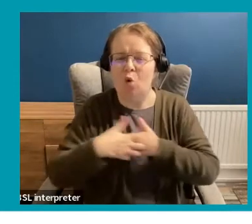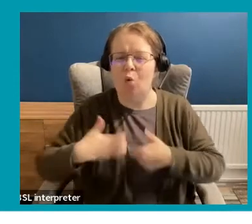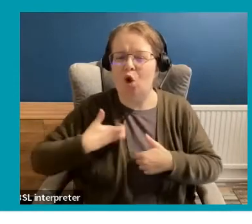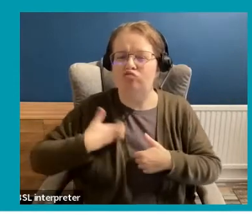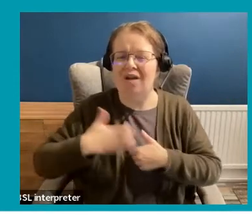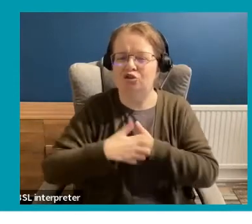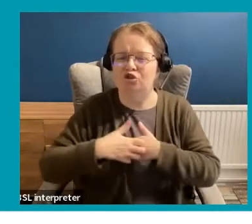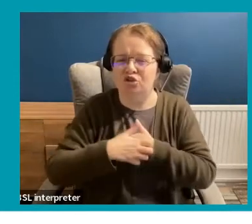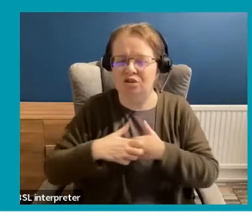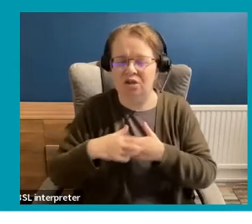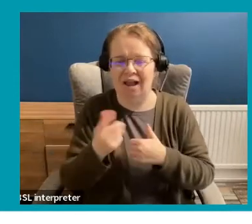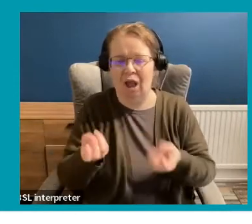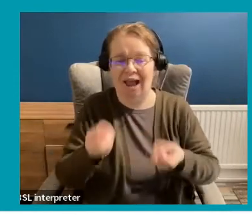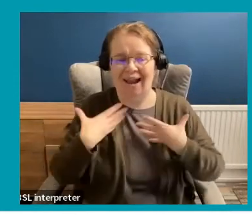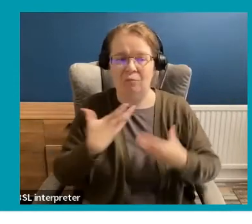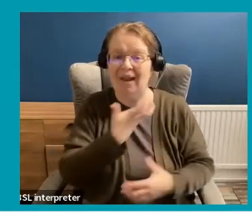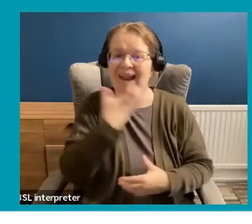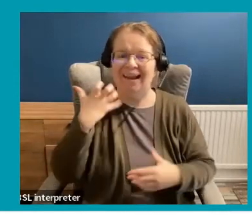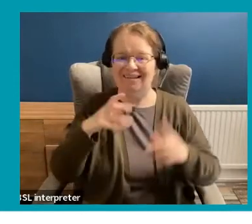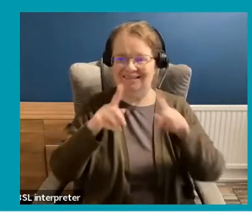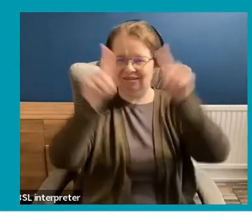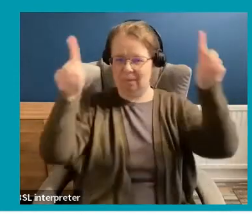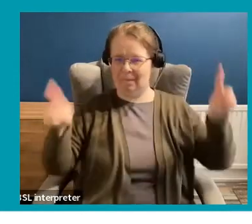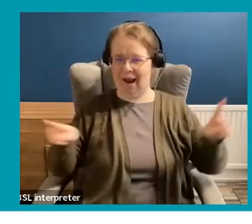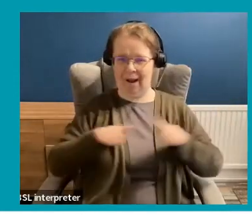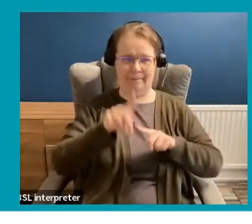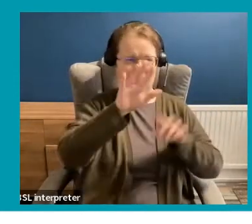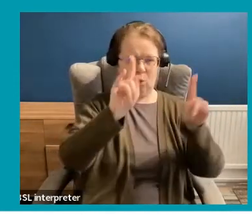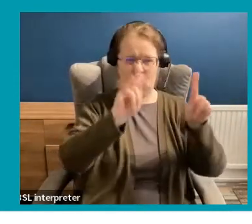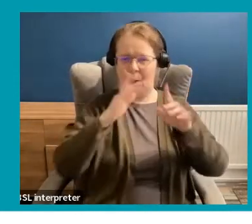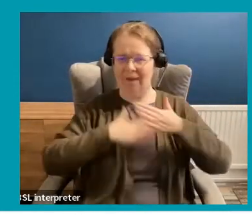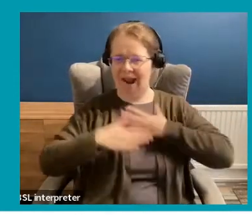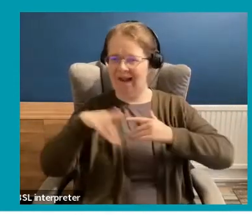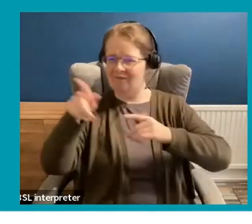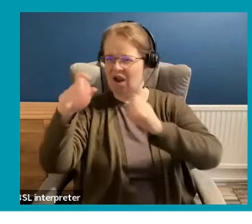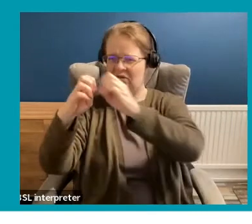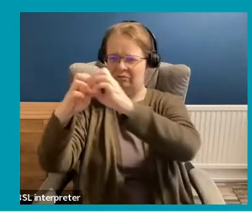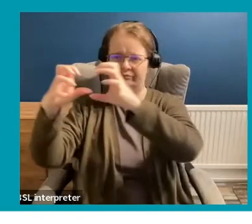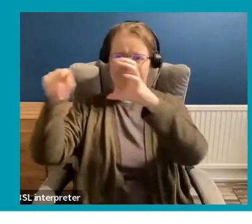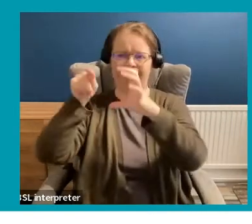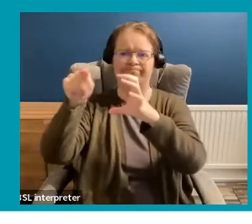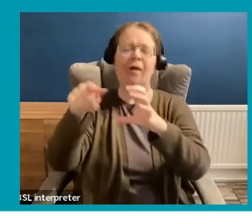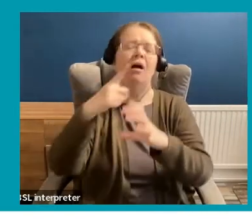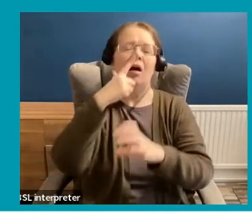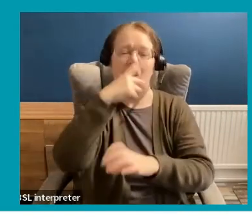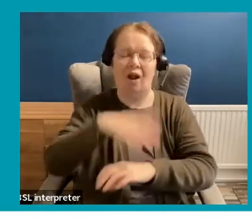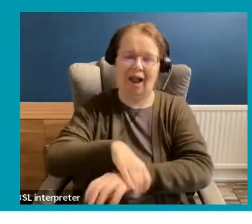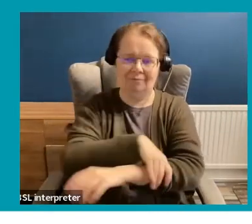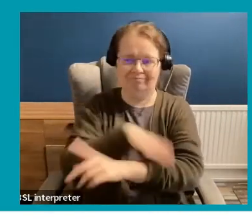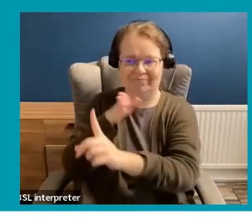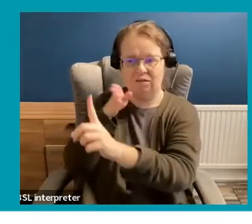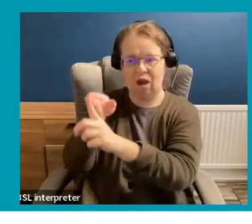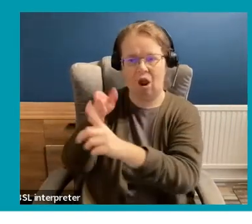heat map of what behavior is going on so that you can take action where needed.